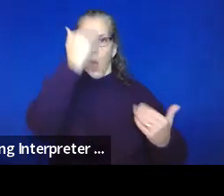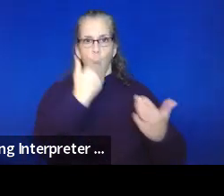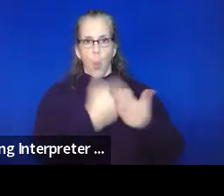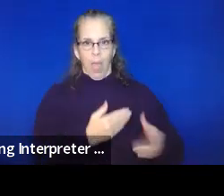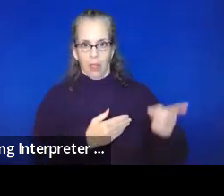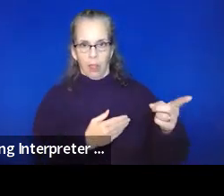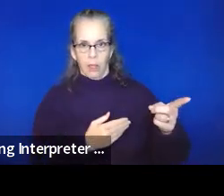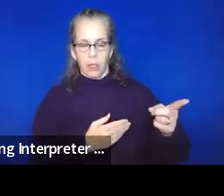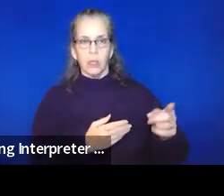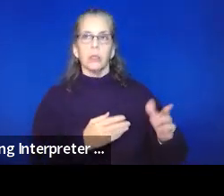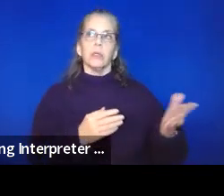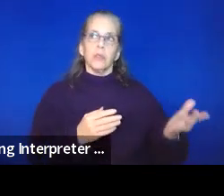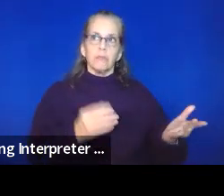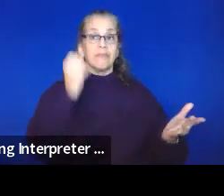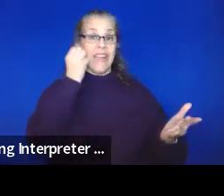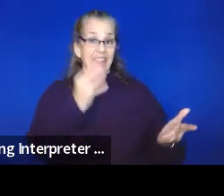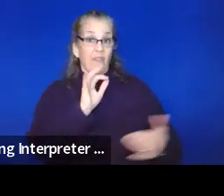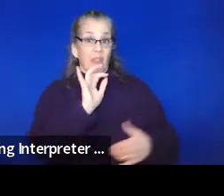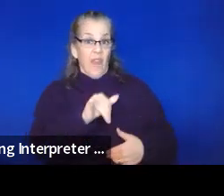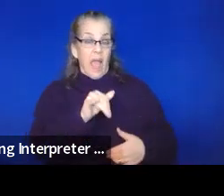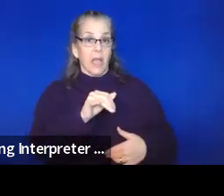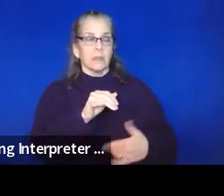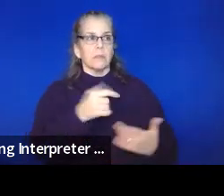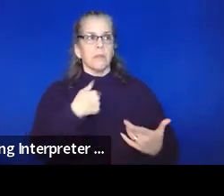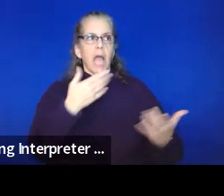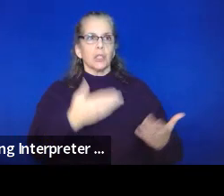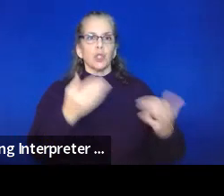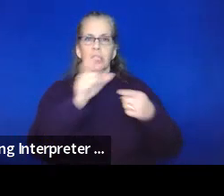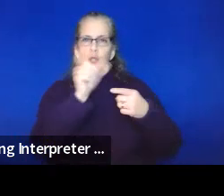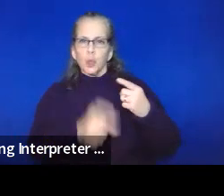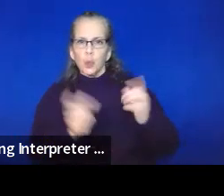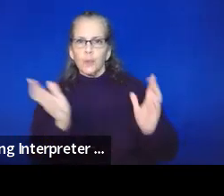case, I probably would recommend doing, like, a Zoom chat or something and have them talk,